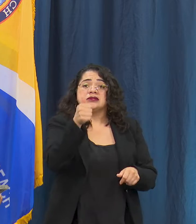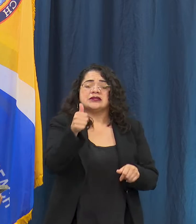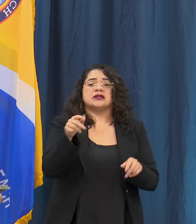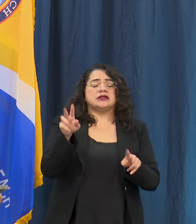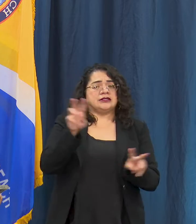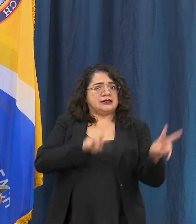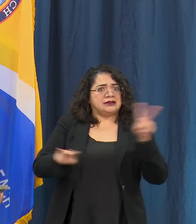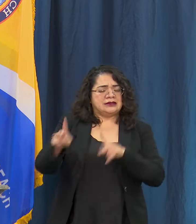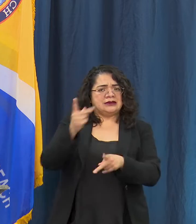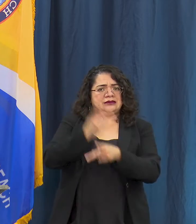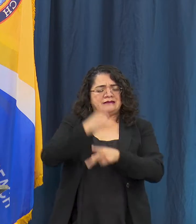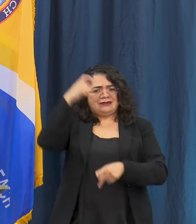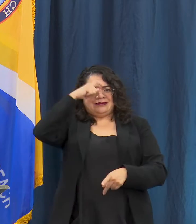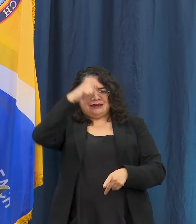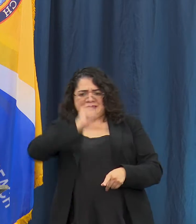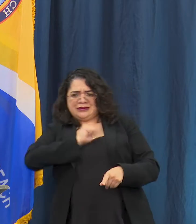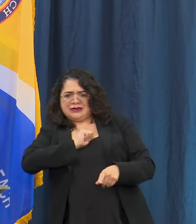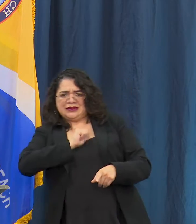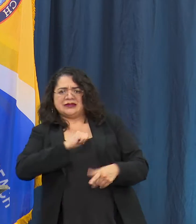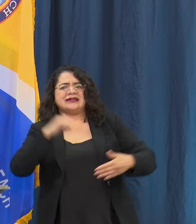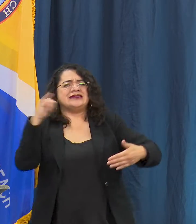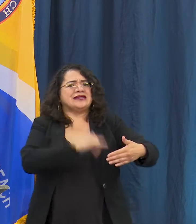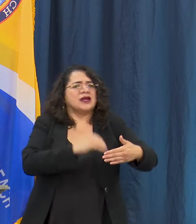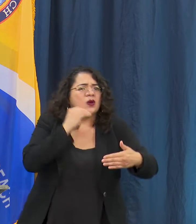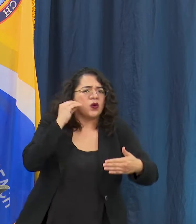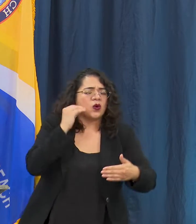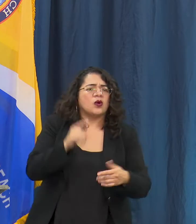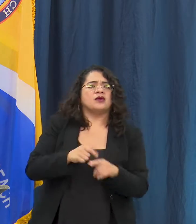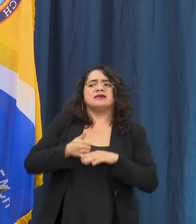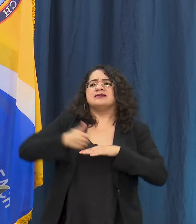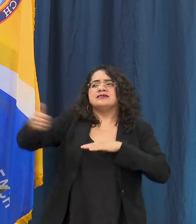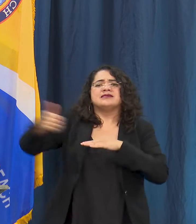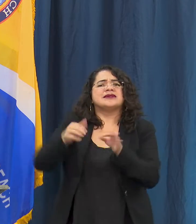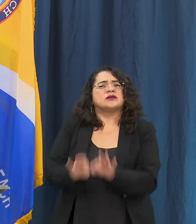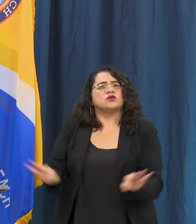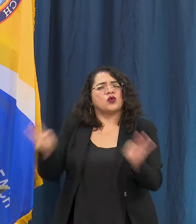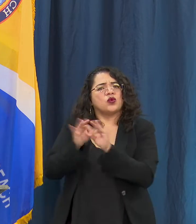essential needs, continue to wash your hands, continue to physically distance,